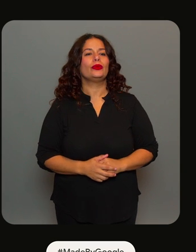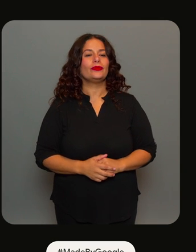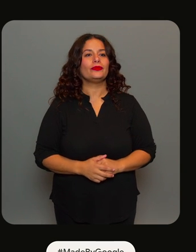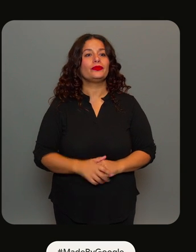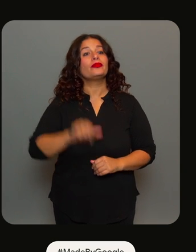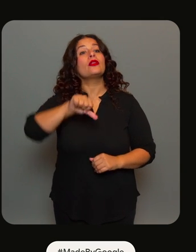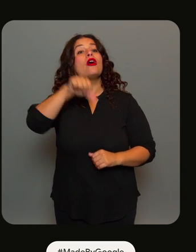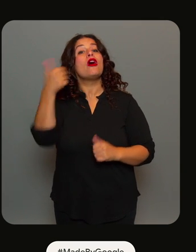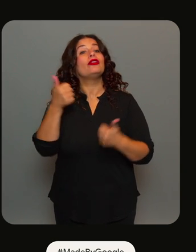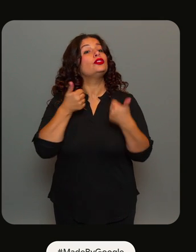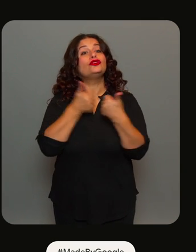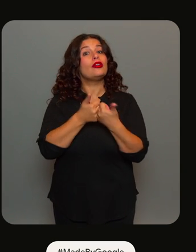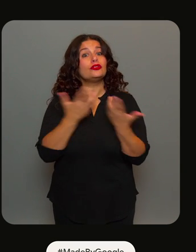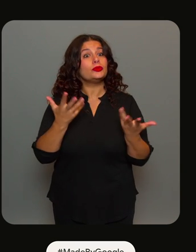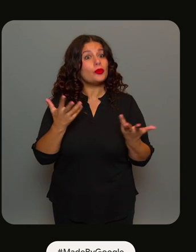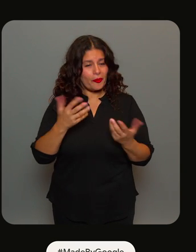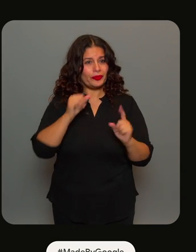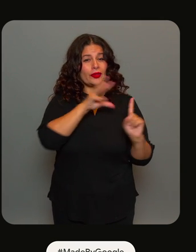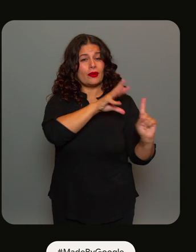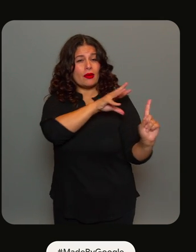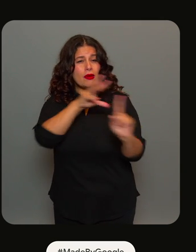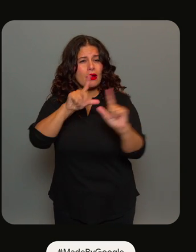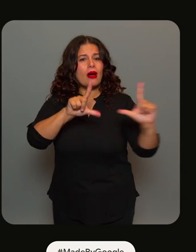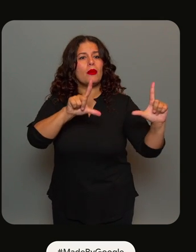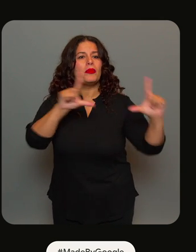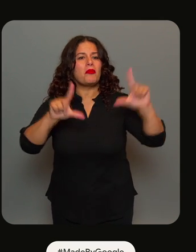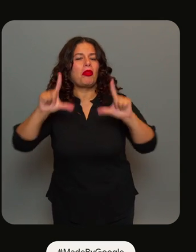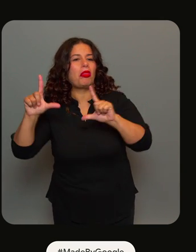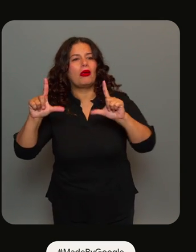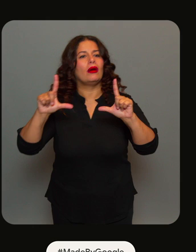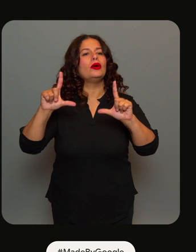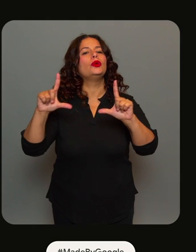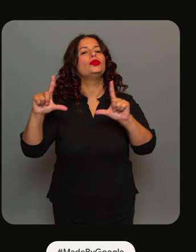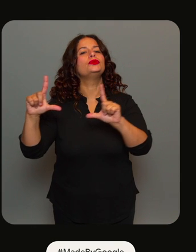smooth video shots without any fancy equipment.